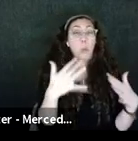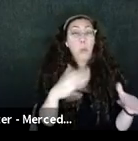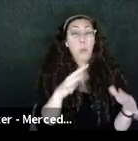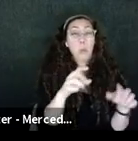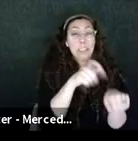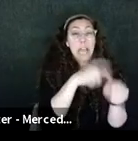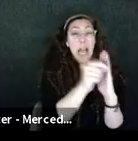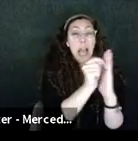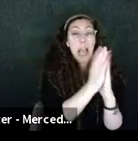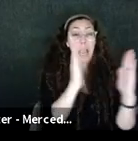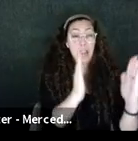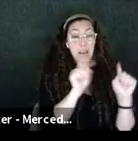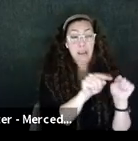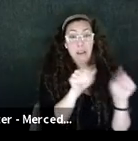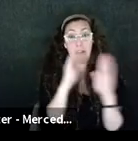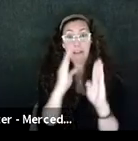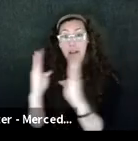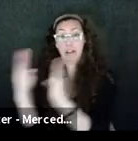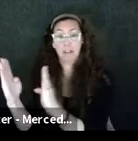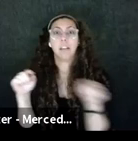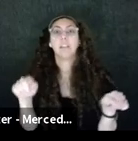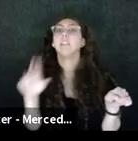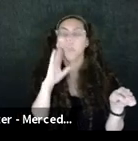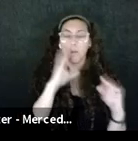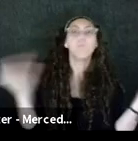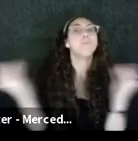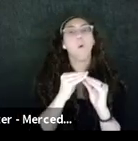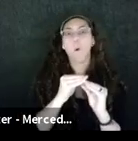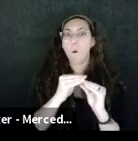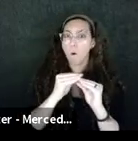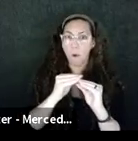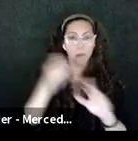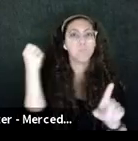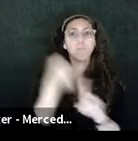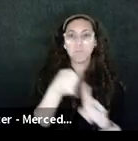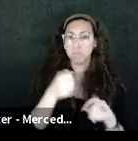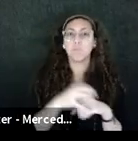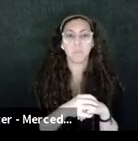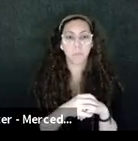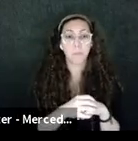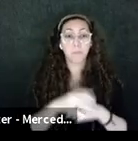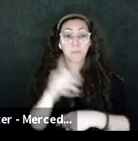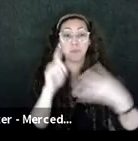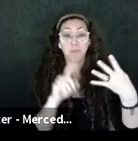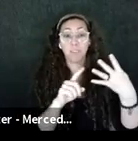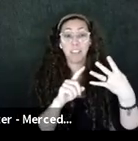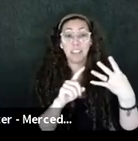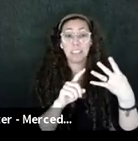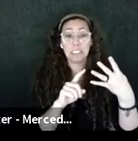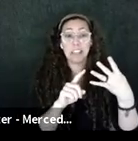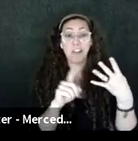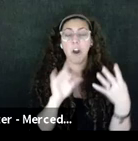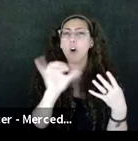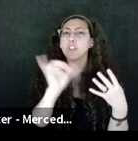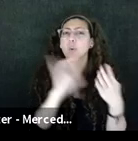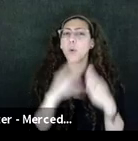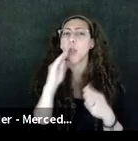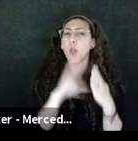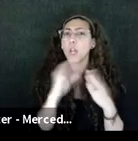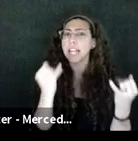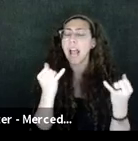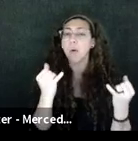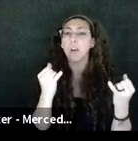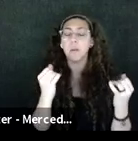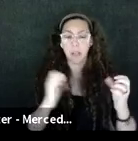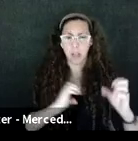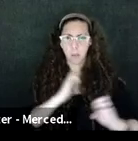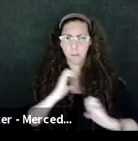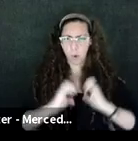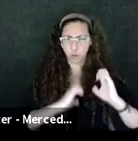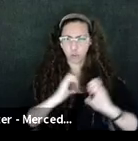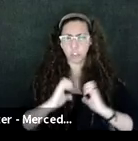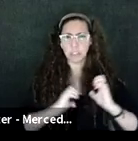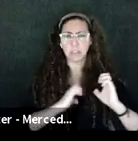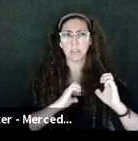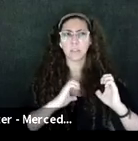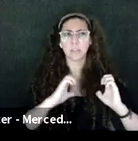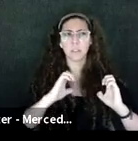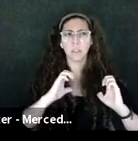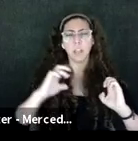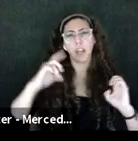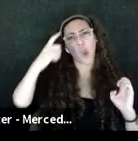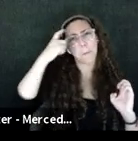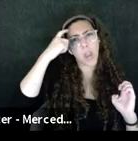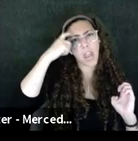Jason Williams: And then we're really learning. Now, there's this great new body of work around emotions and our brain as a predictive tool and what we really need to understand is that